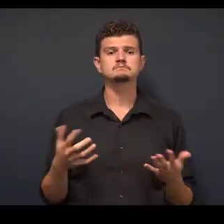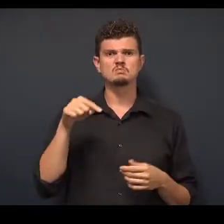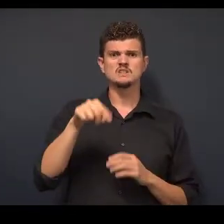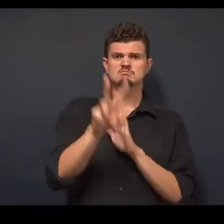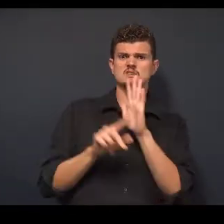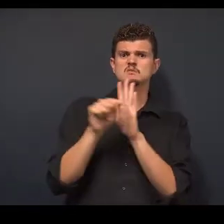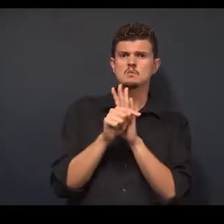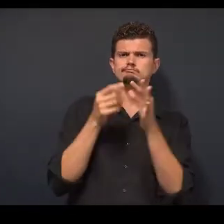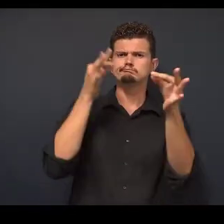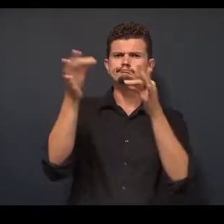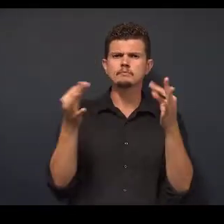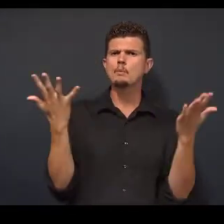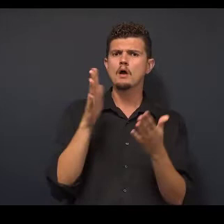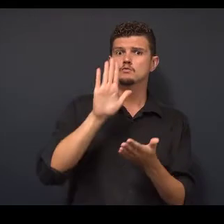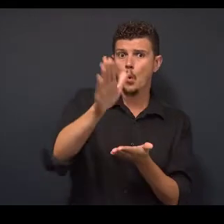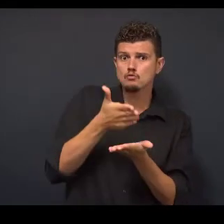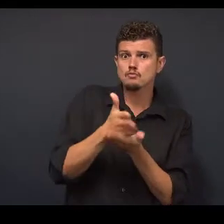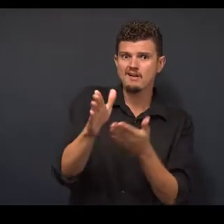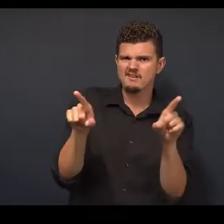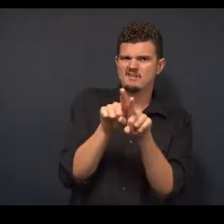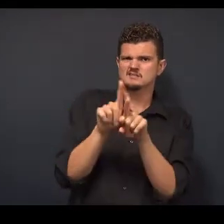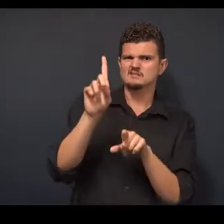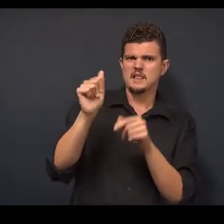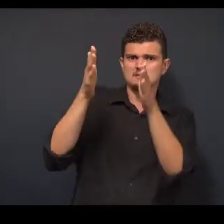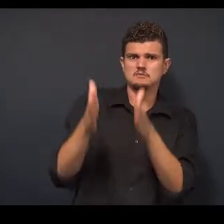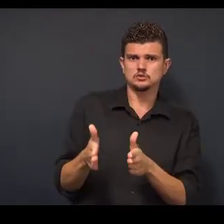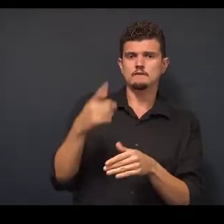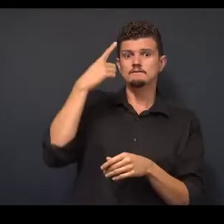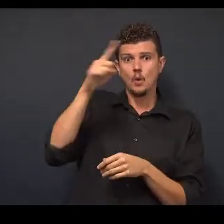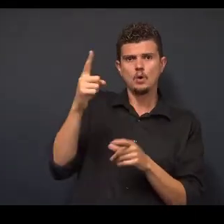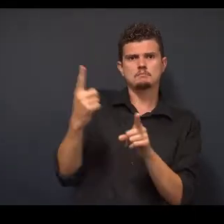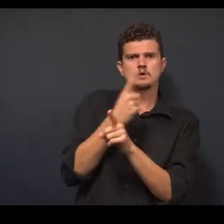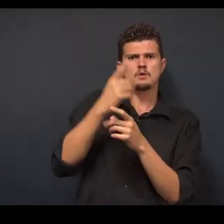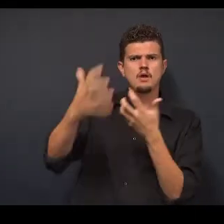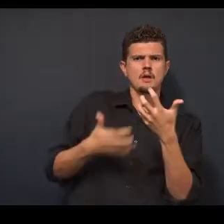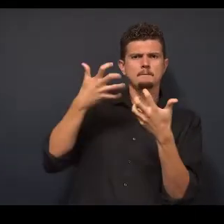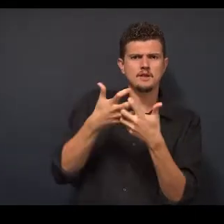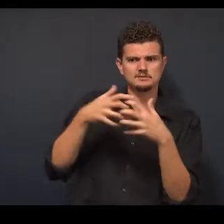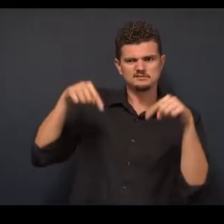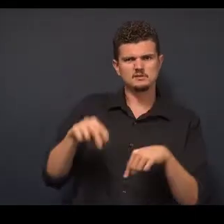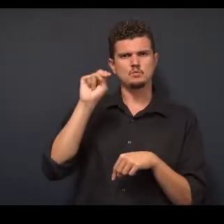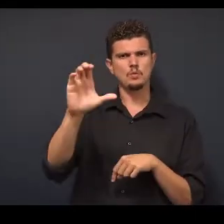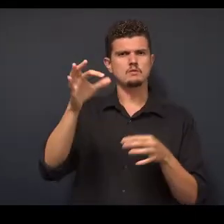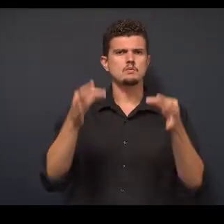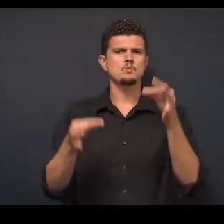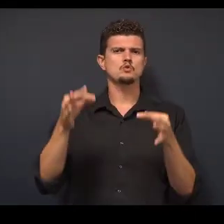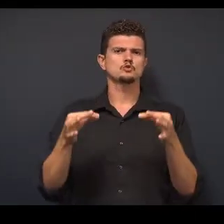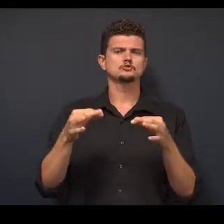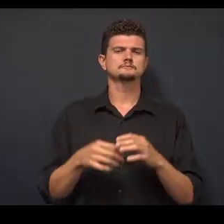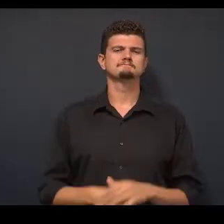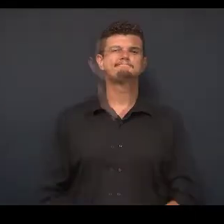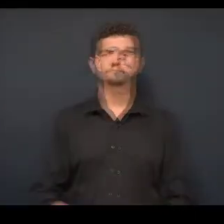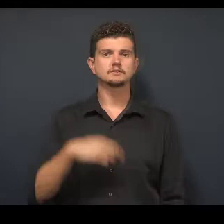This video guide explains your rights as a person with a disability to reasonable accommodations in North Carolina courts.